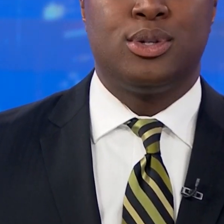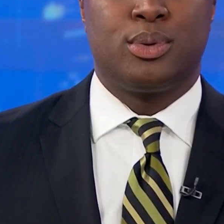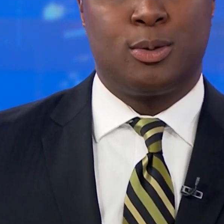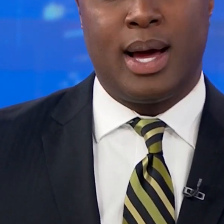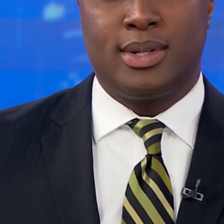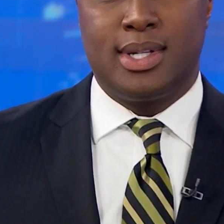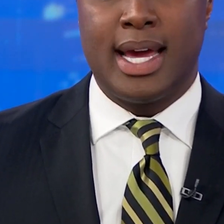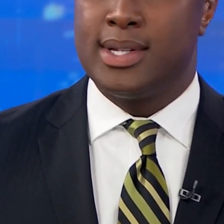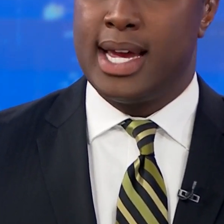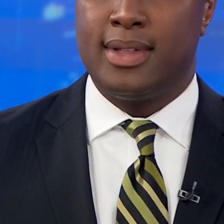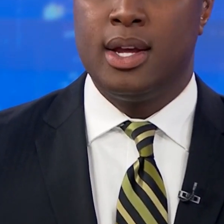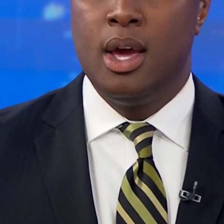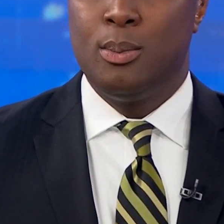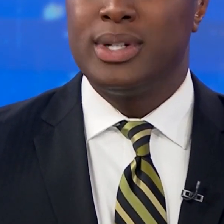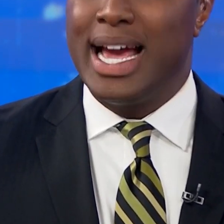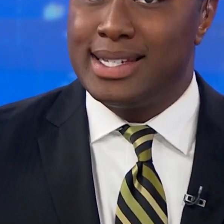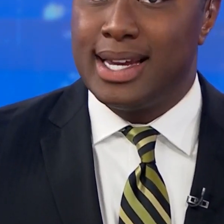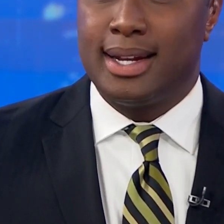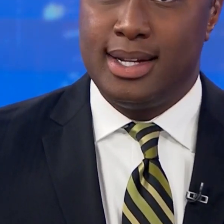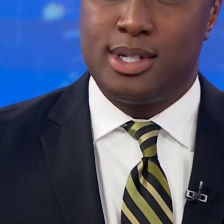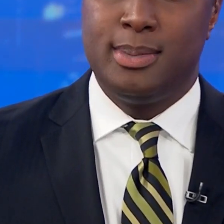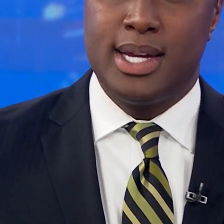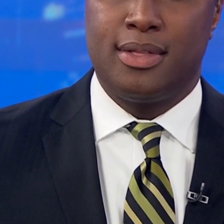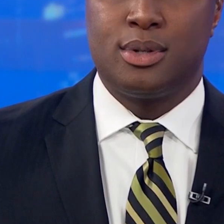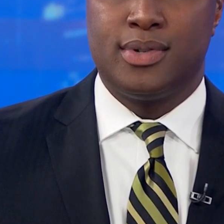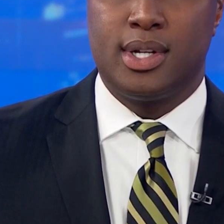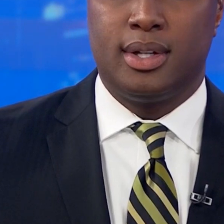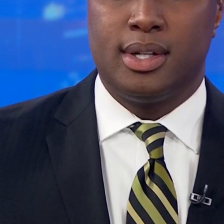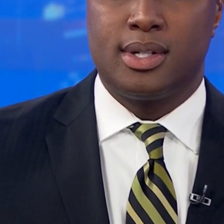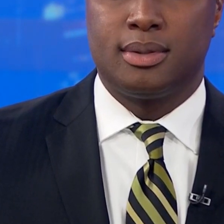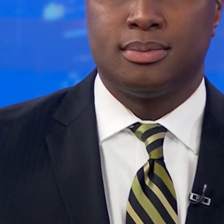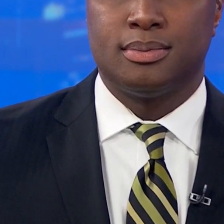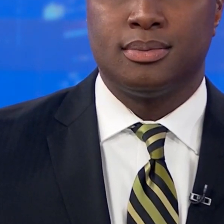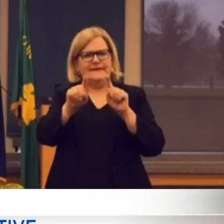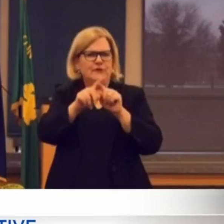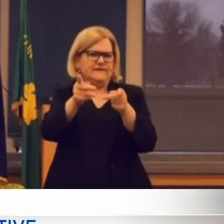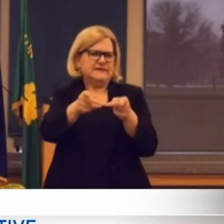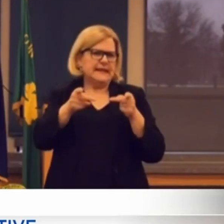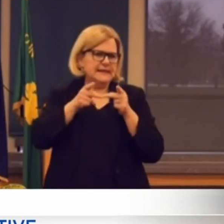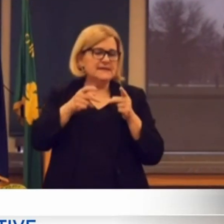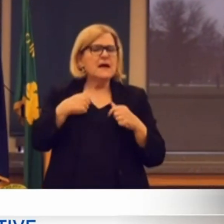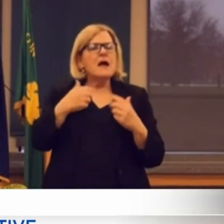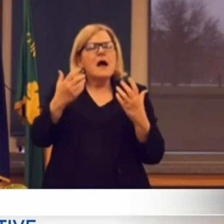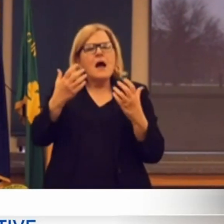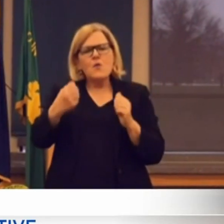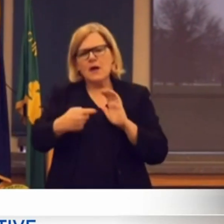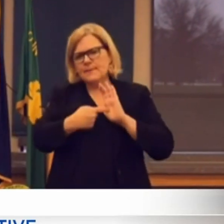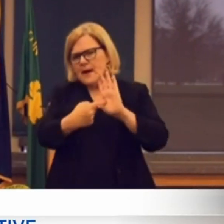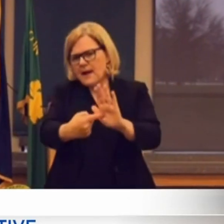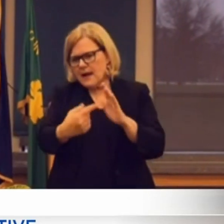RISE. OAKLAND COUNTY EXECUTIVE OAKLAND COUNTY EXECUTIVE DAVE COULTER UPDATES THE DAVE COULTER UPDATES THE COUNTY’S RESPONSE TODAY COUNTY’S RESPONSE TODAY SAYING THAT MORE TESTING SAYING THAT MORE TESTING NEEDS TO BE DONE IN THOSE